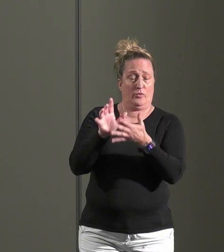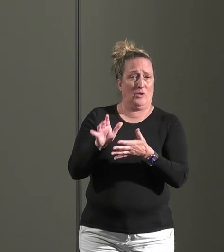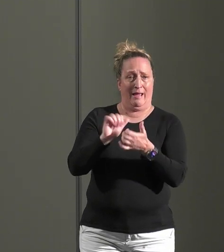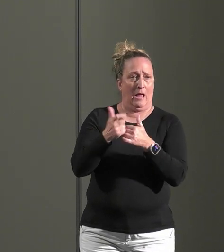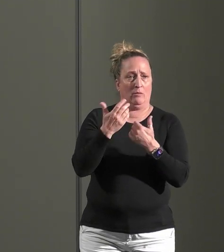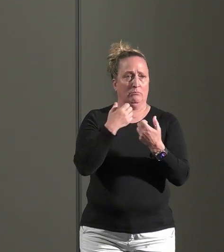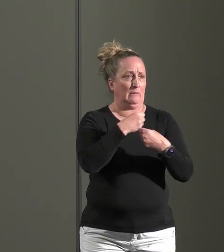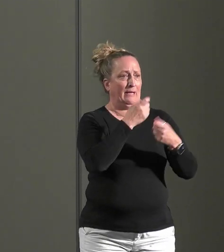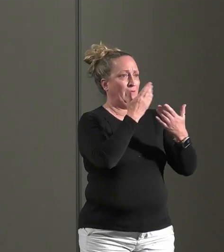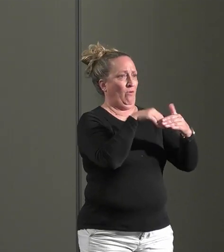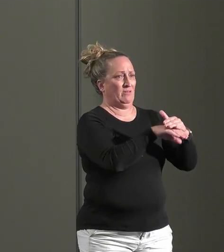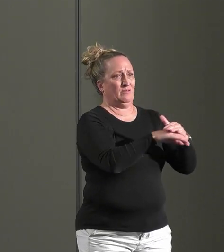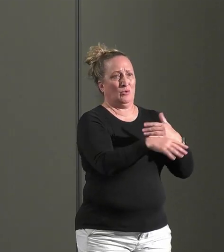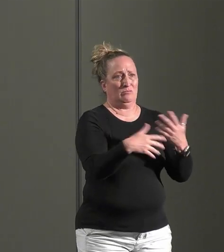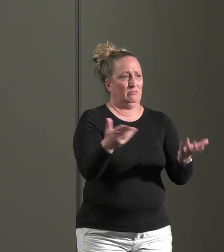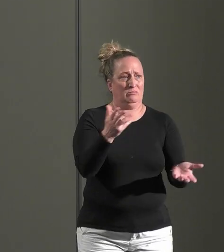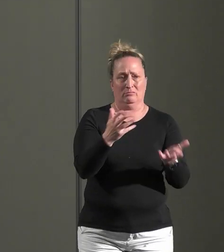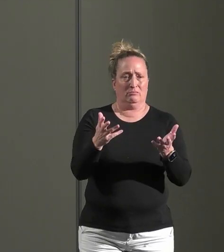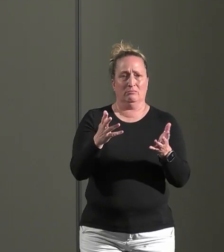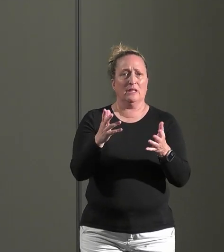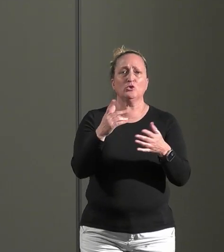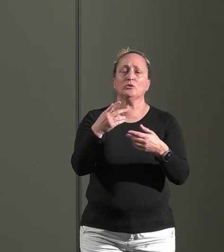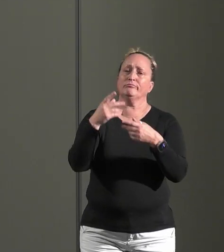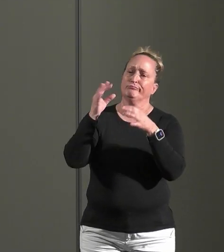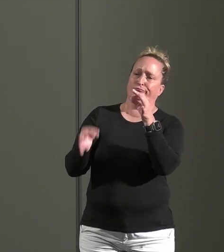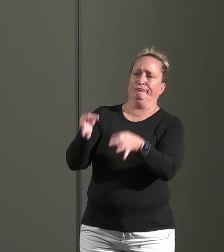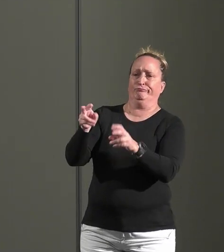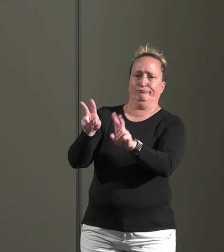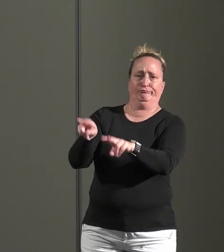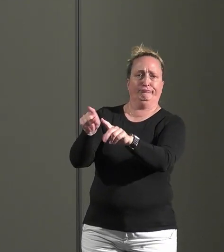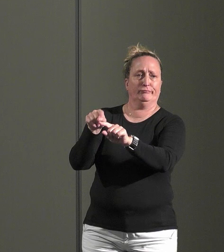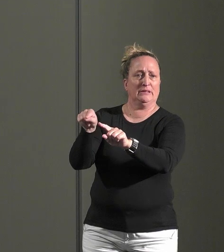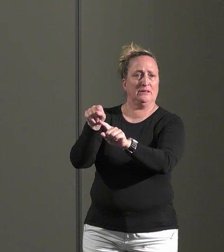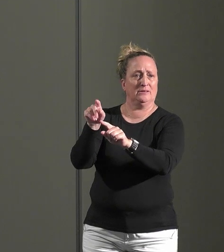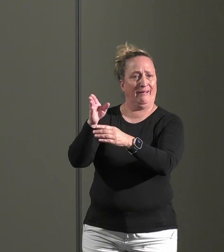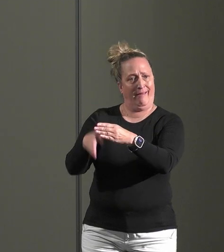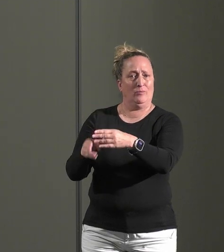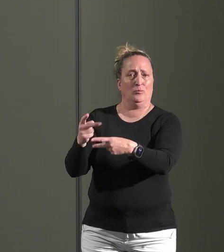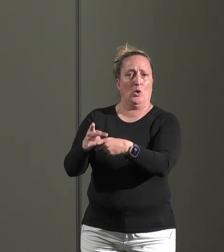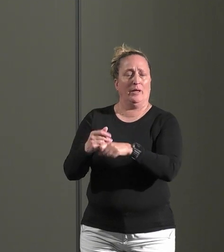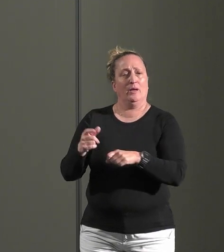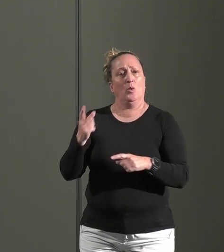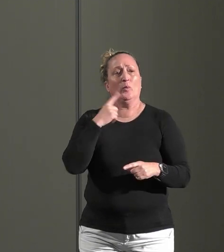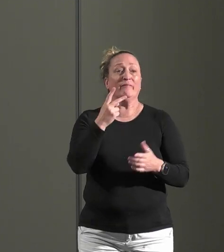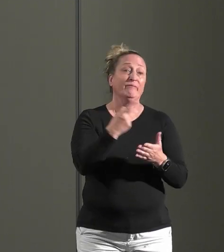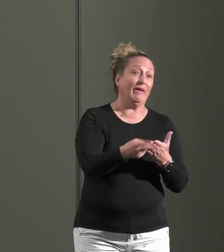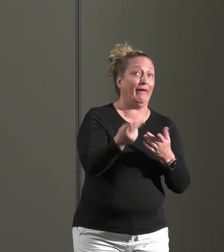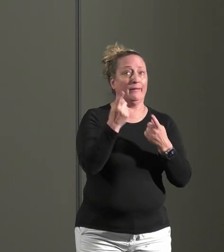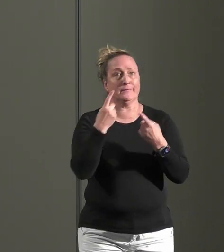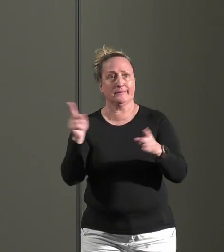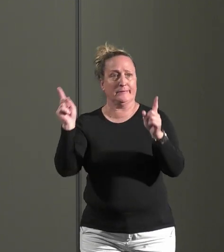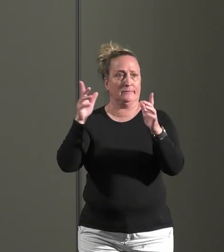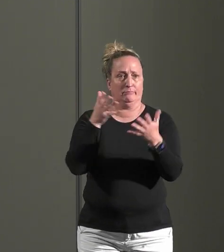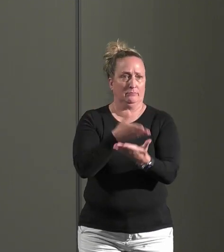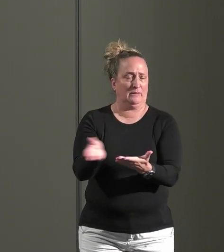accessible. It kind of judges the end product and says, you know, we fail or succeed on these 13